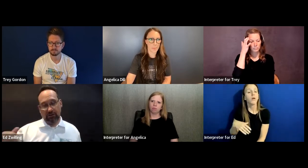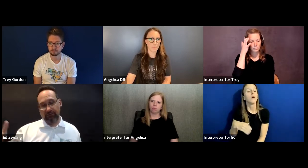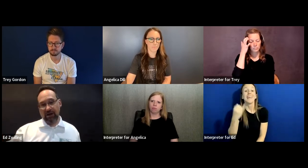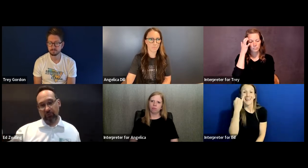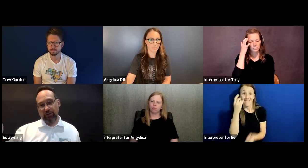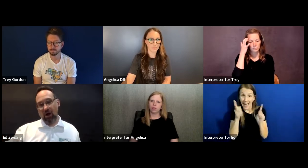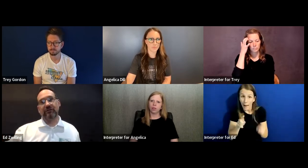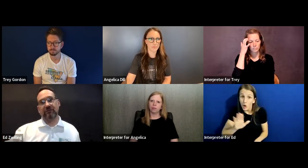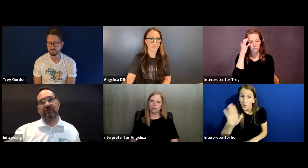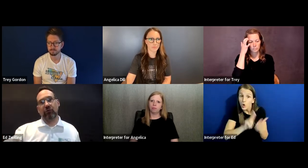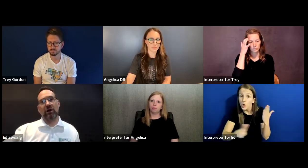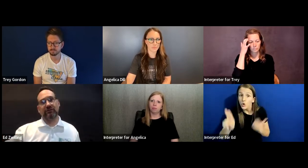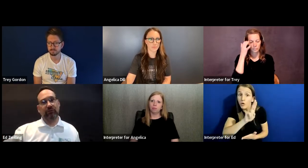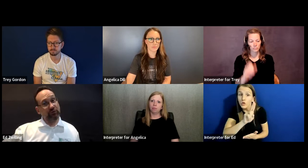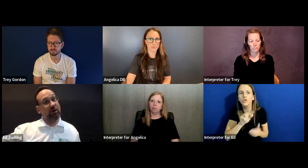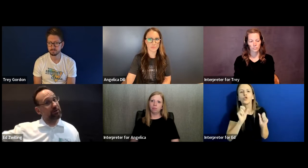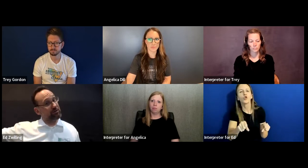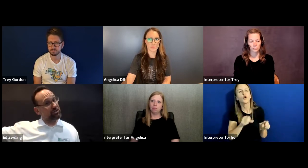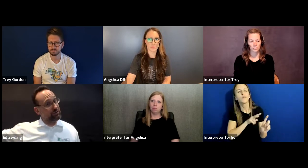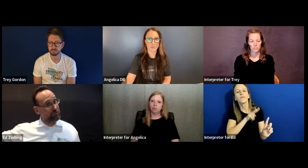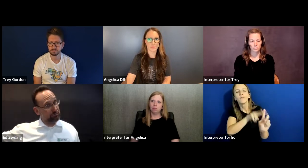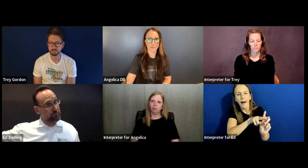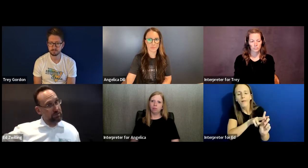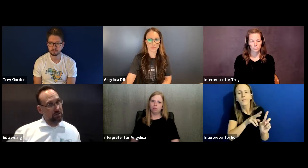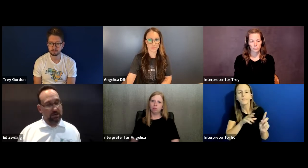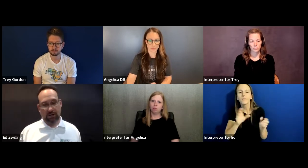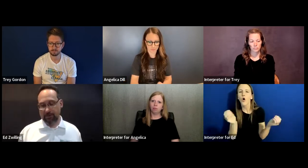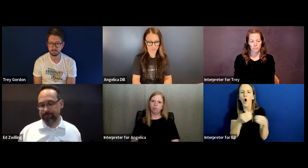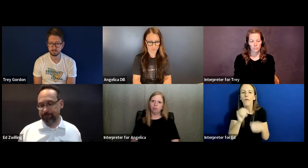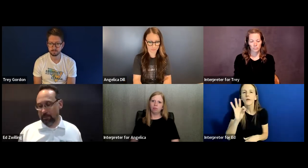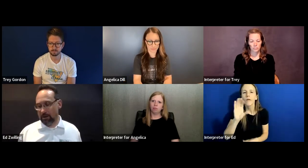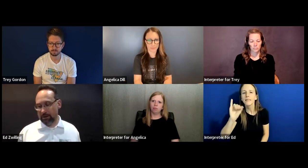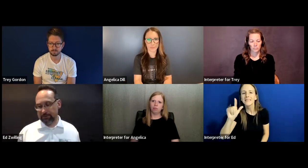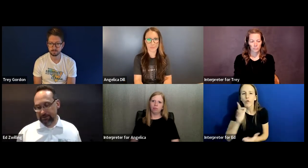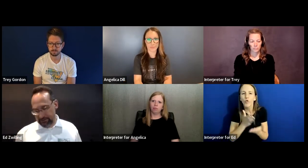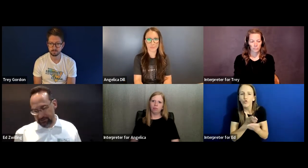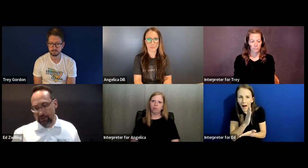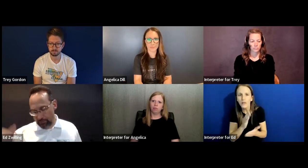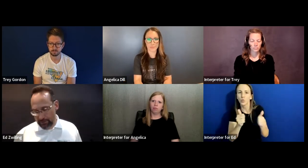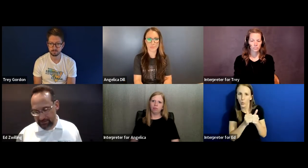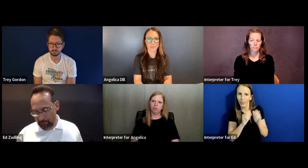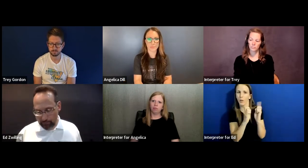could file it with the office of civil rights with the department of education um as another example